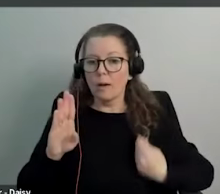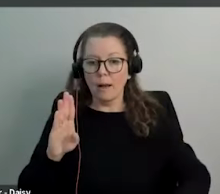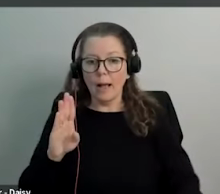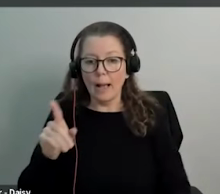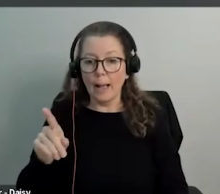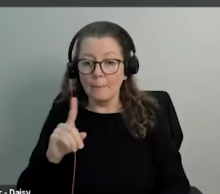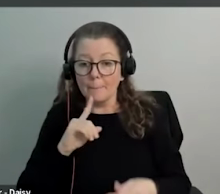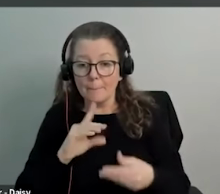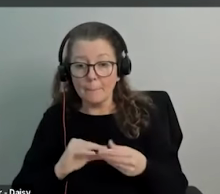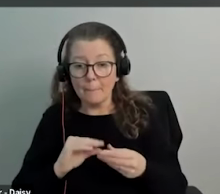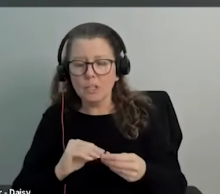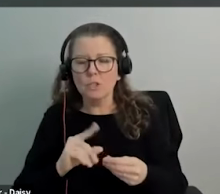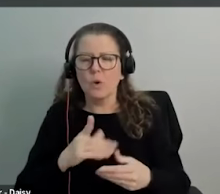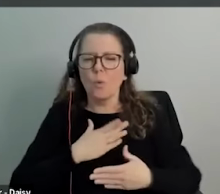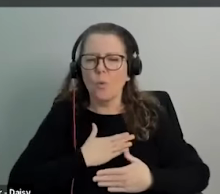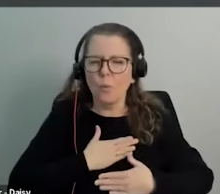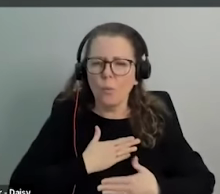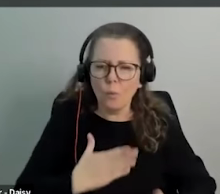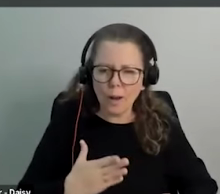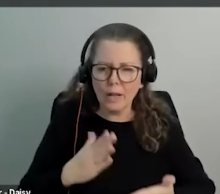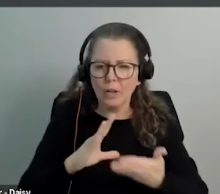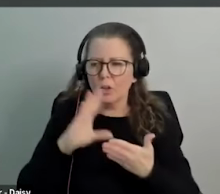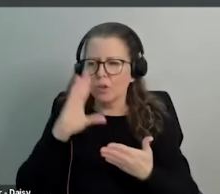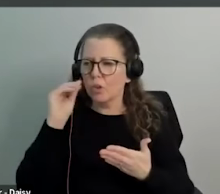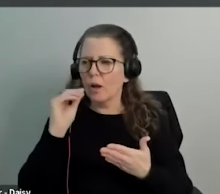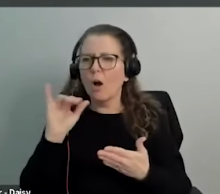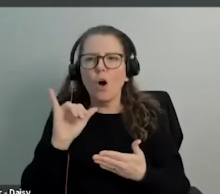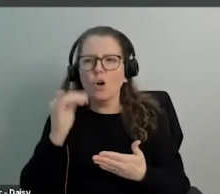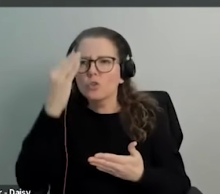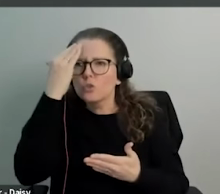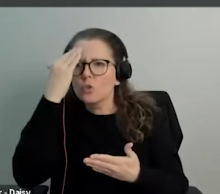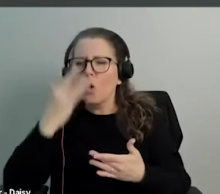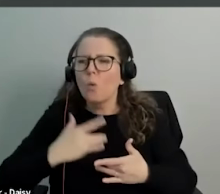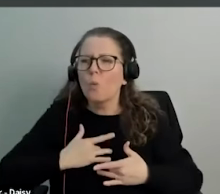but always keeping yourself updated about what's happening in the world of access.